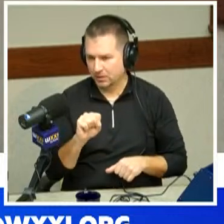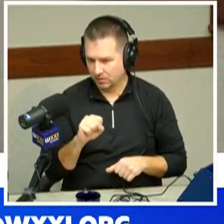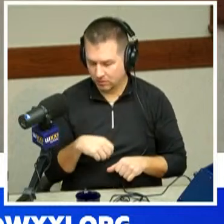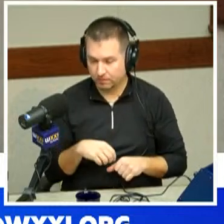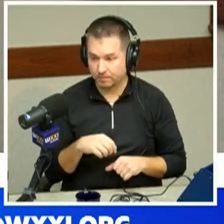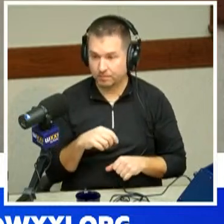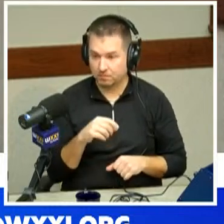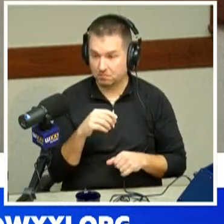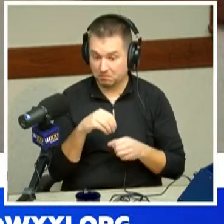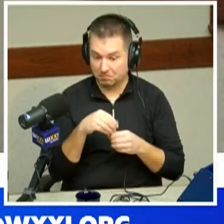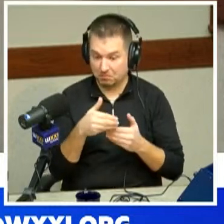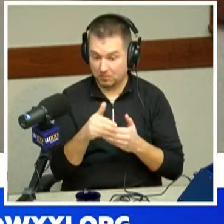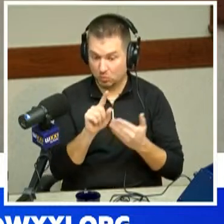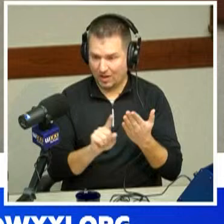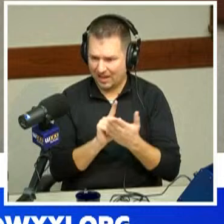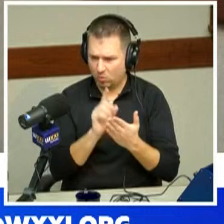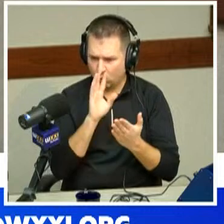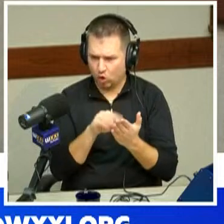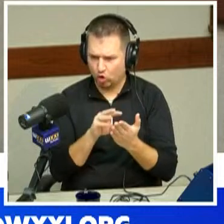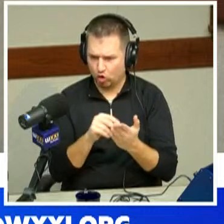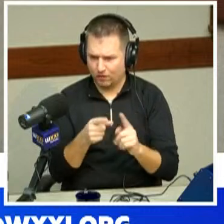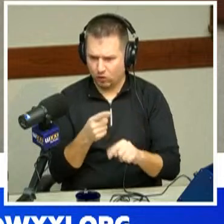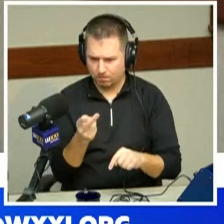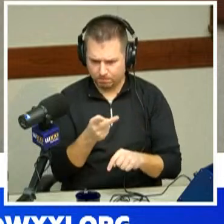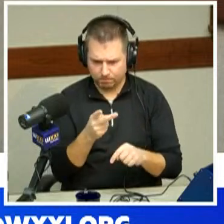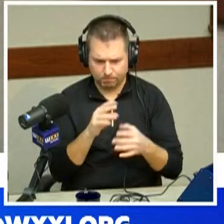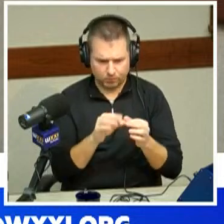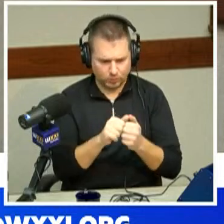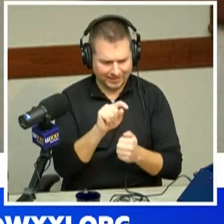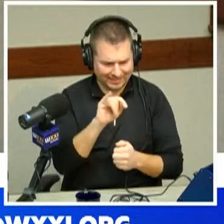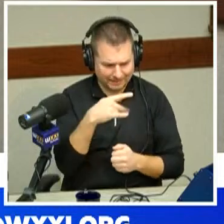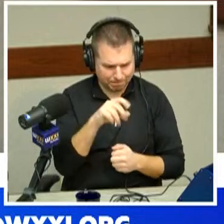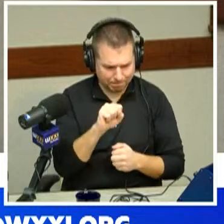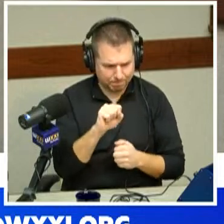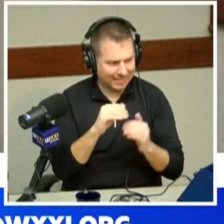the next next hour we'll learn more from both of them about tips how it works the development